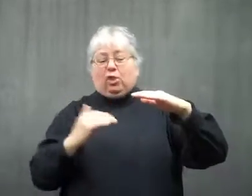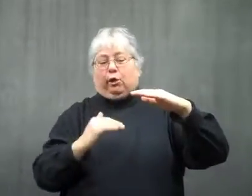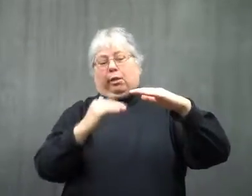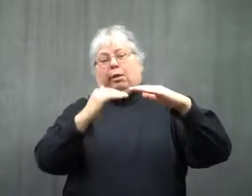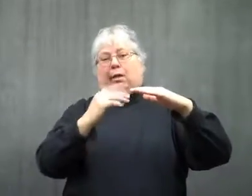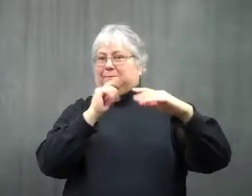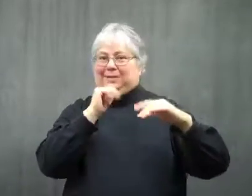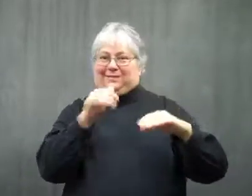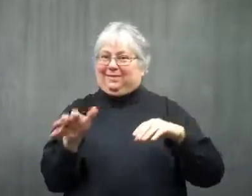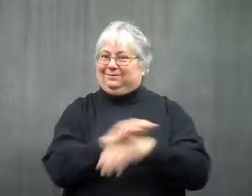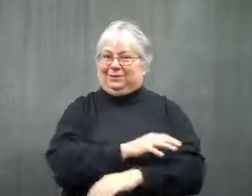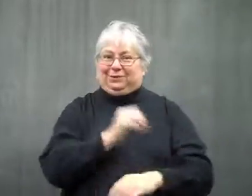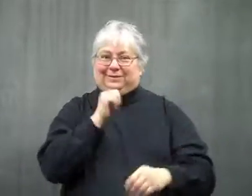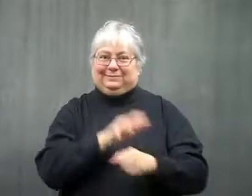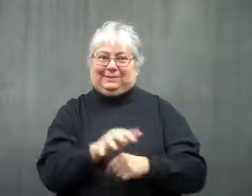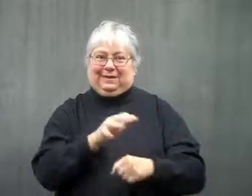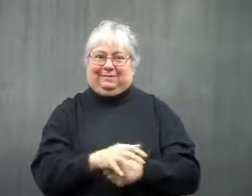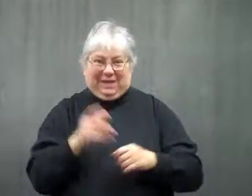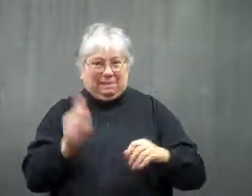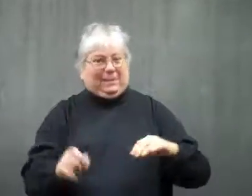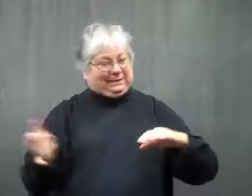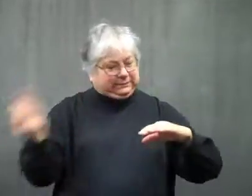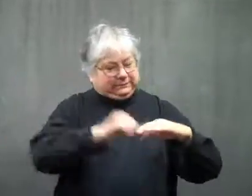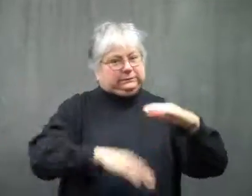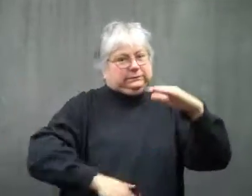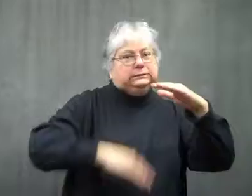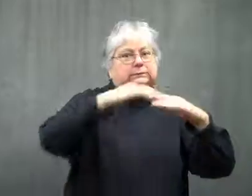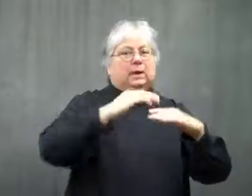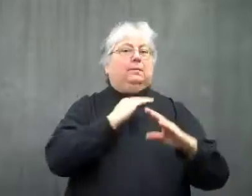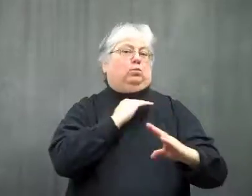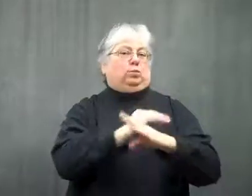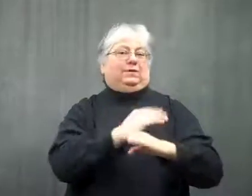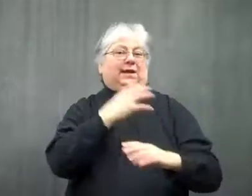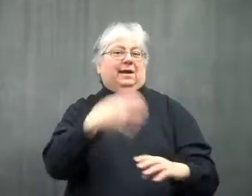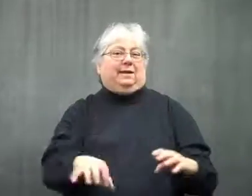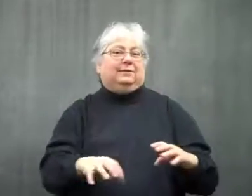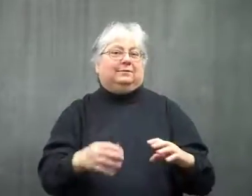The other one doesn't have quite enough water to completely cover the rods. They have to be full to prevent the reactor from overheating.